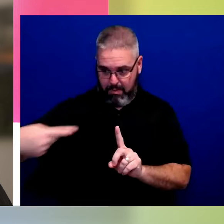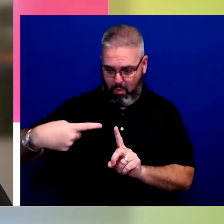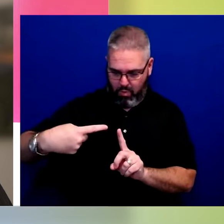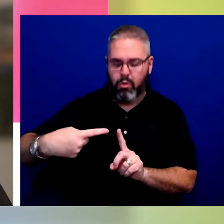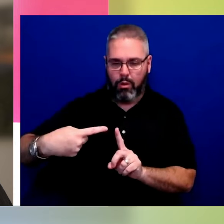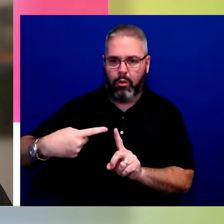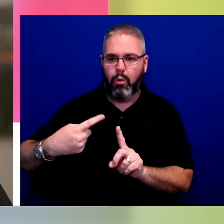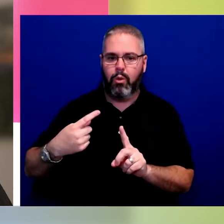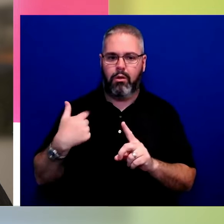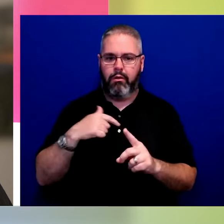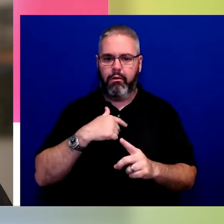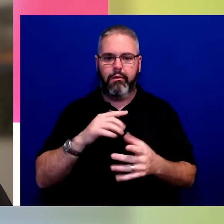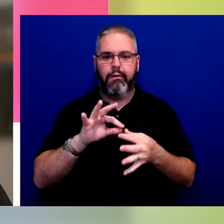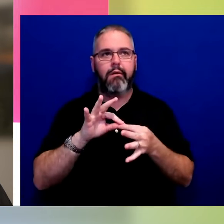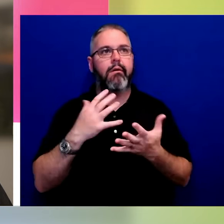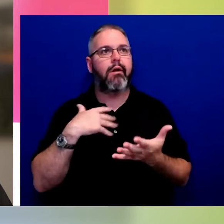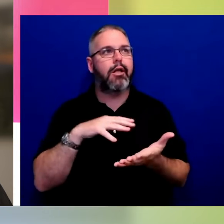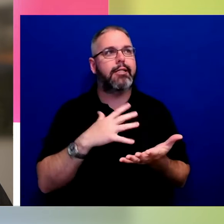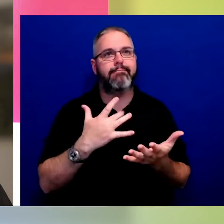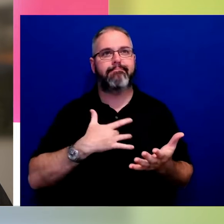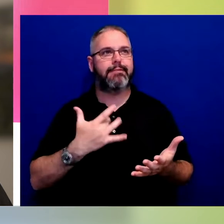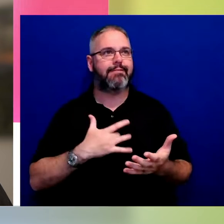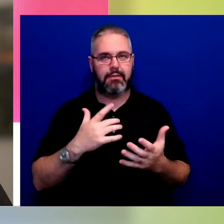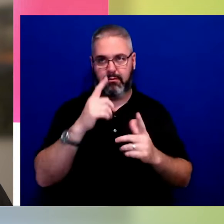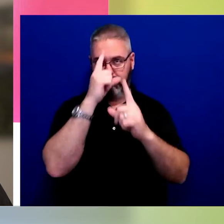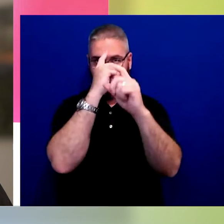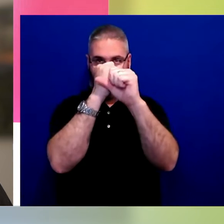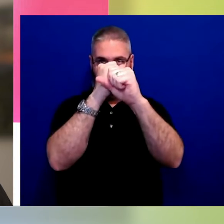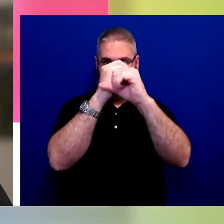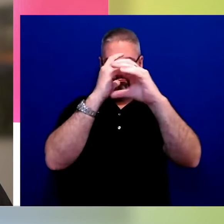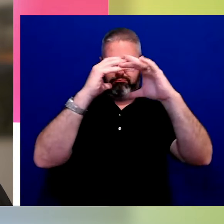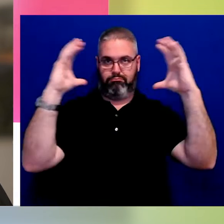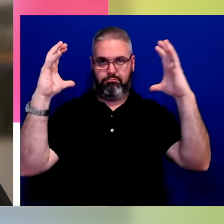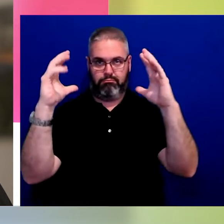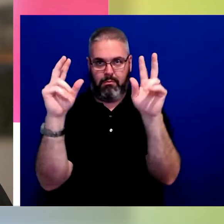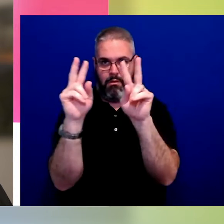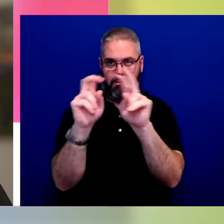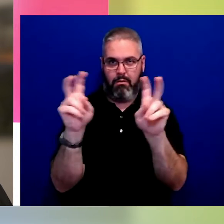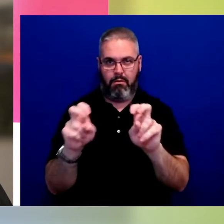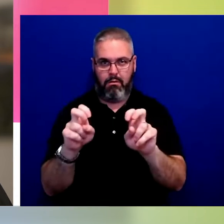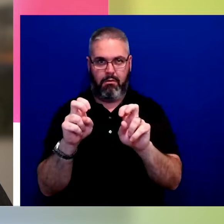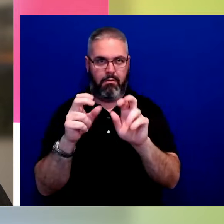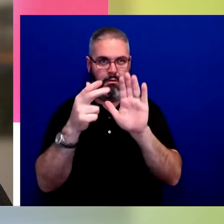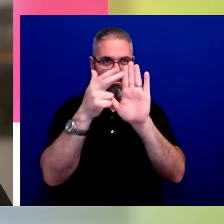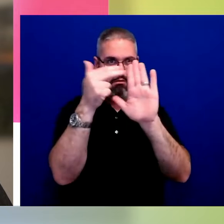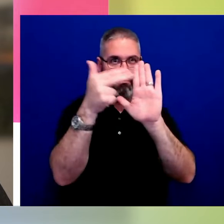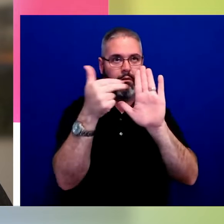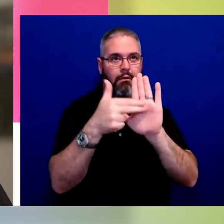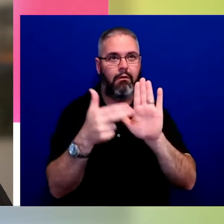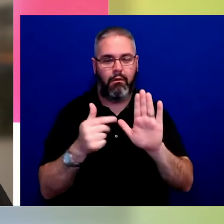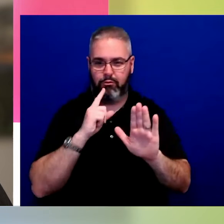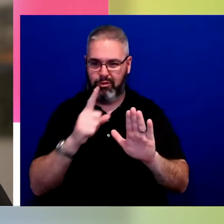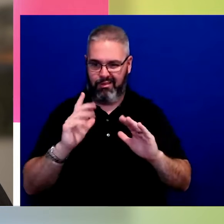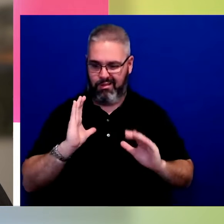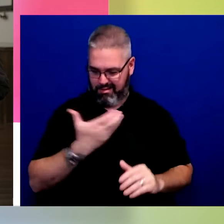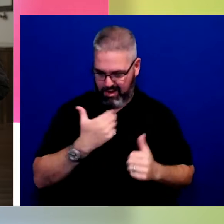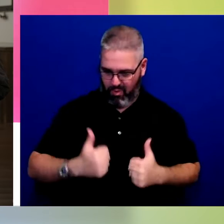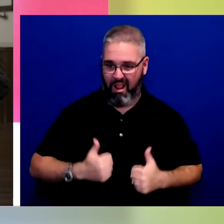to label and conceptualize and penalize pretty much every aspect of our lives.